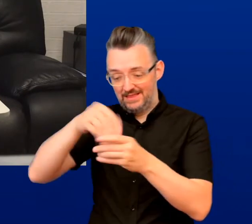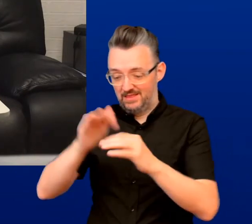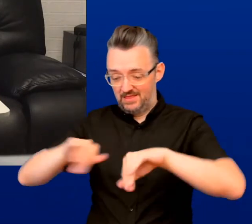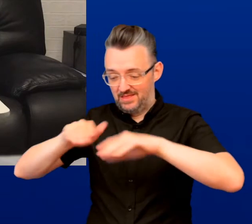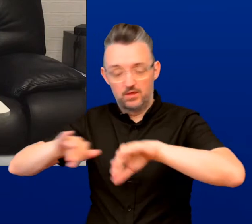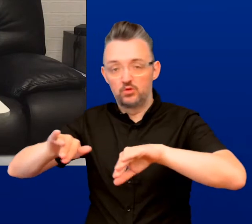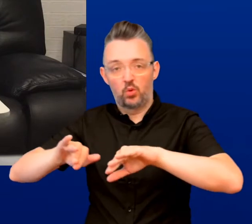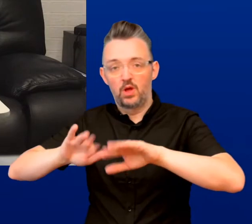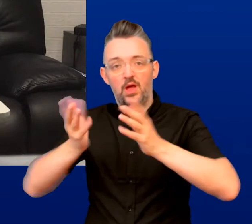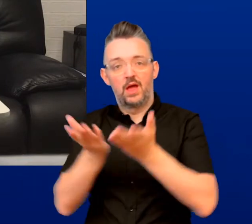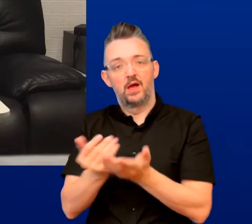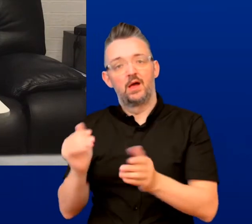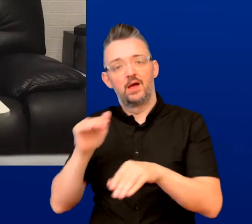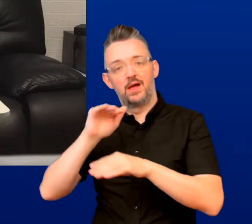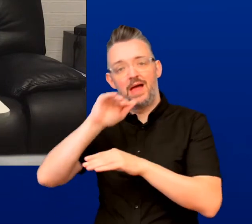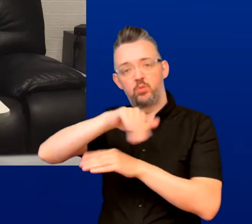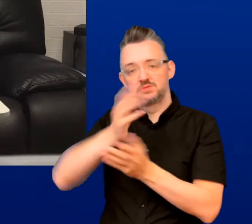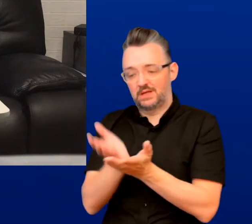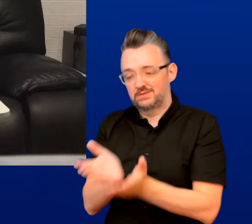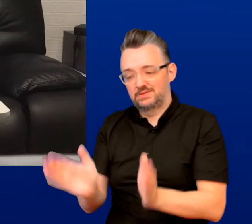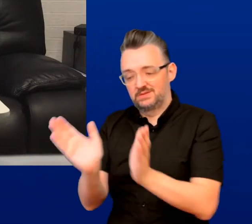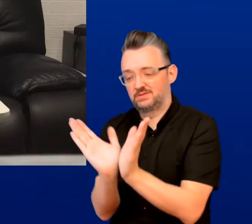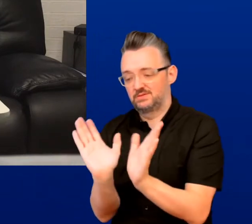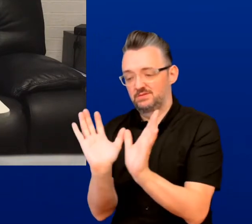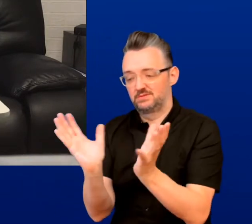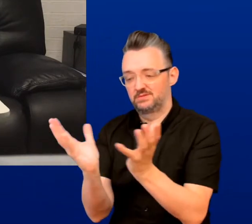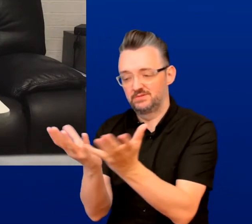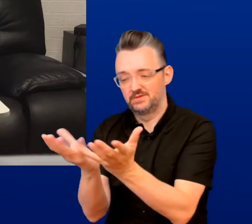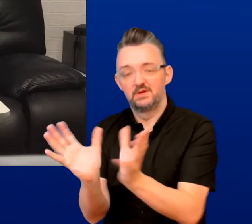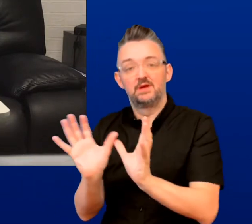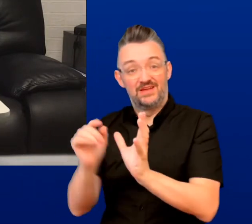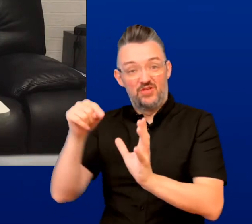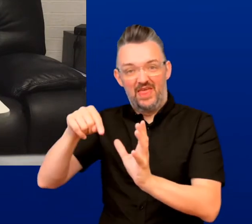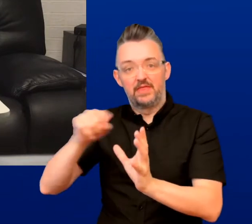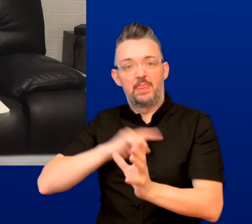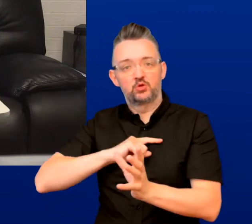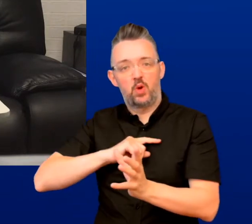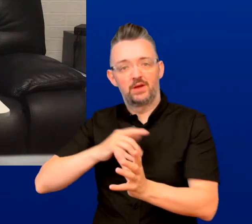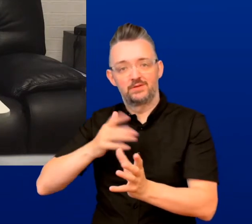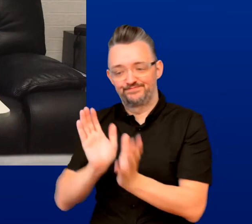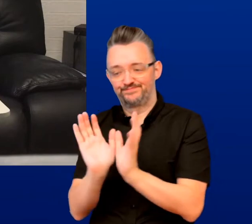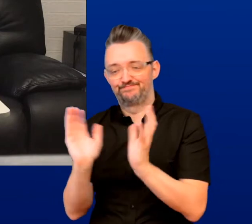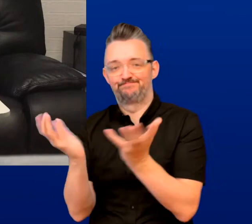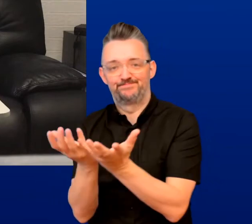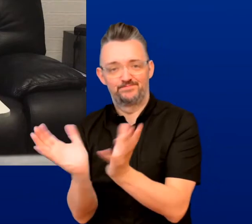it's just going to be on the outside of the bowl. Just for good measure I'm